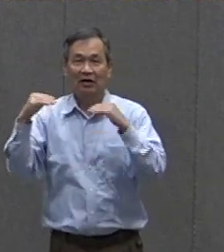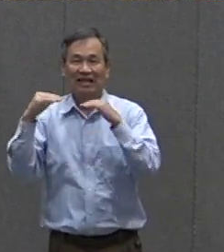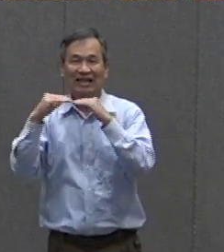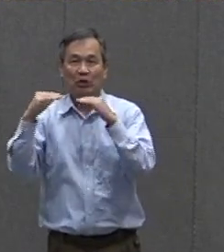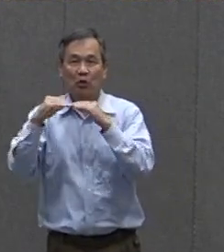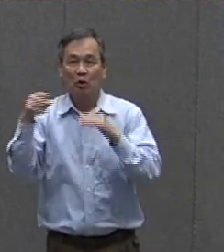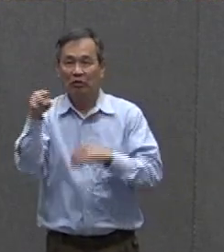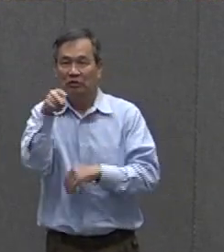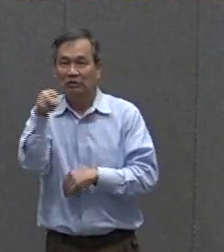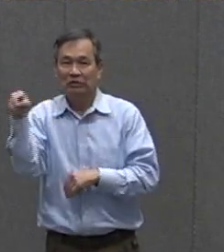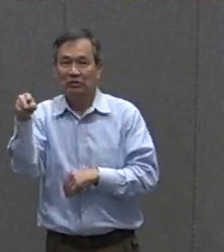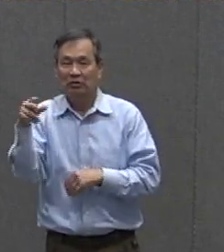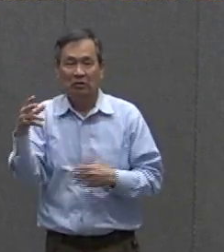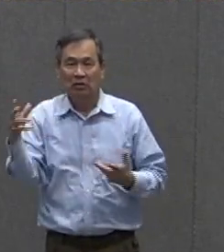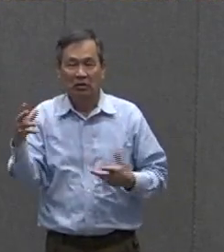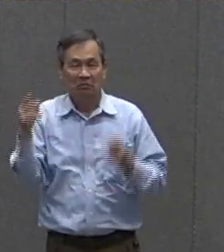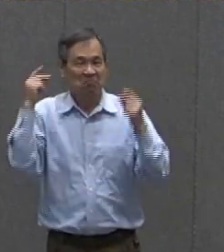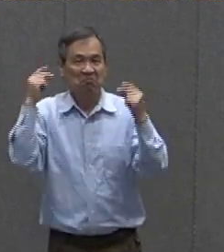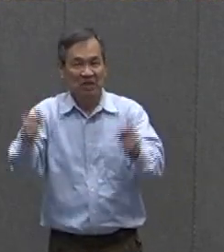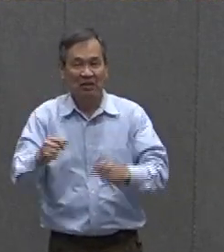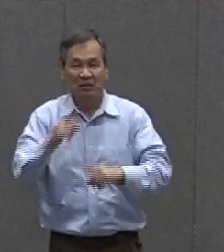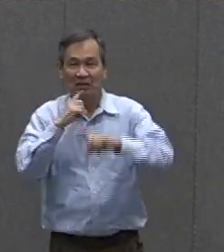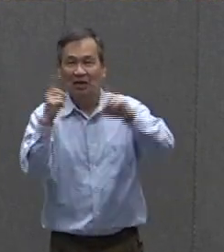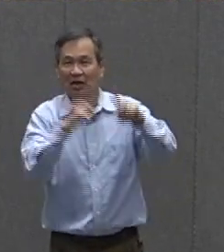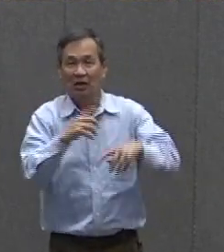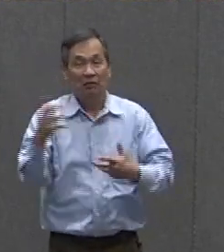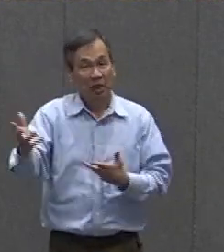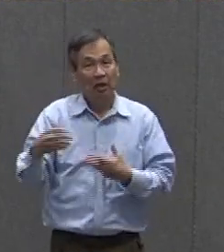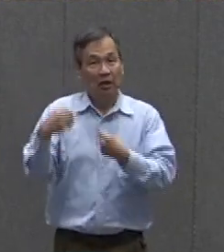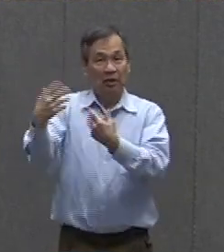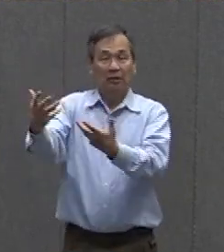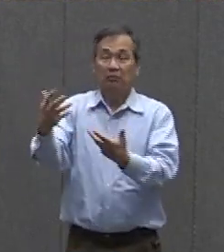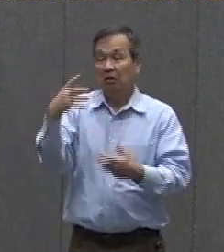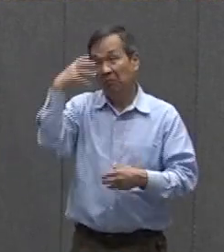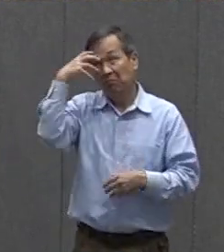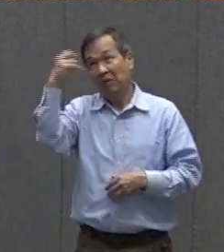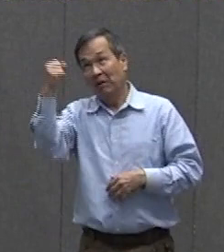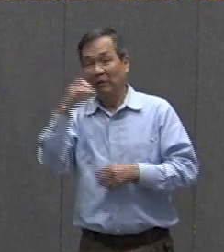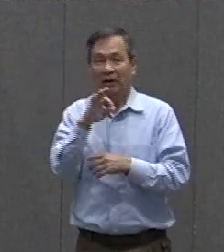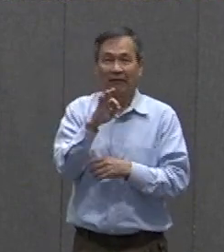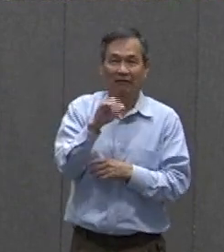with that answer just off the top of their head unless they've memorized those facts.